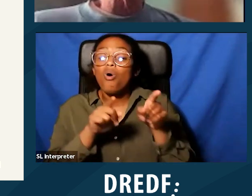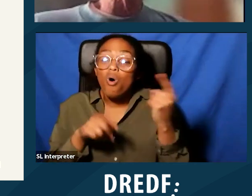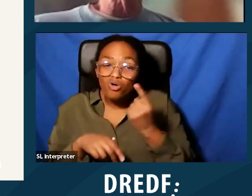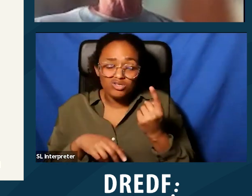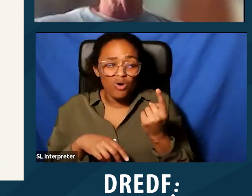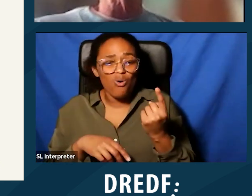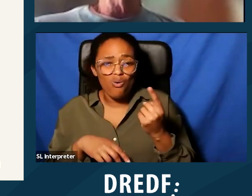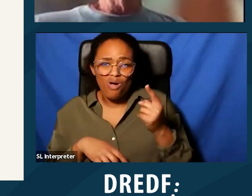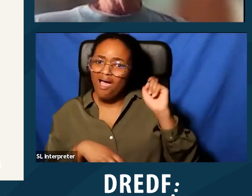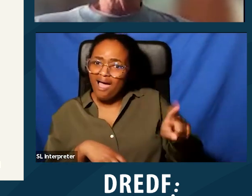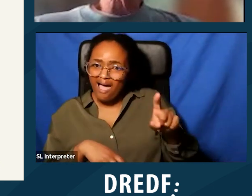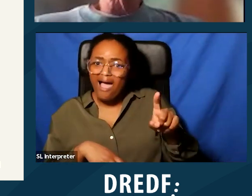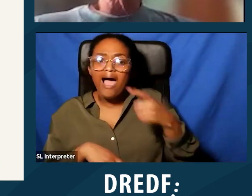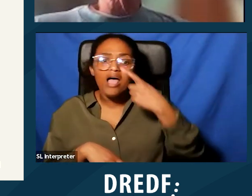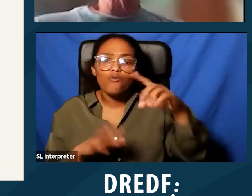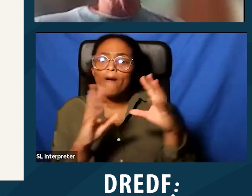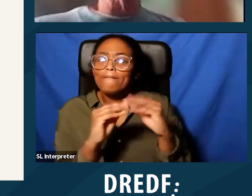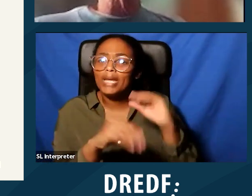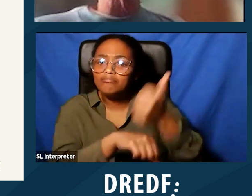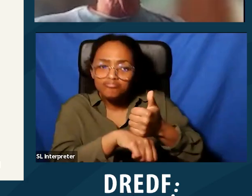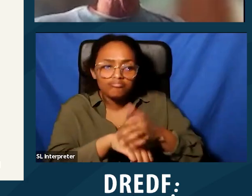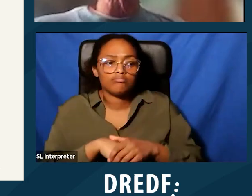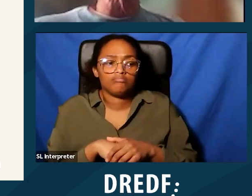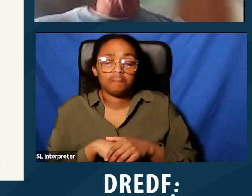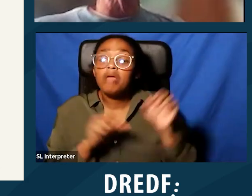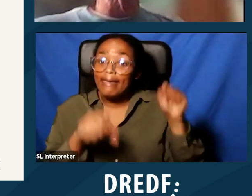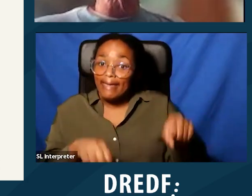meetings by Zoom, too, so it doesn't have to be in‑person, but always ask for a meeting, and then,